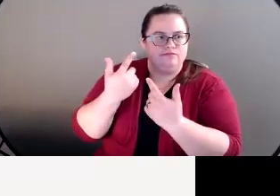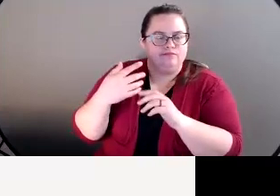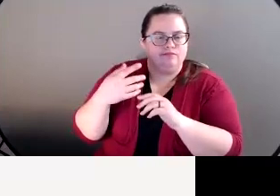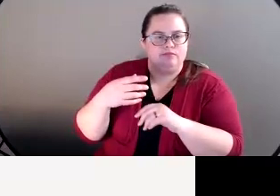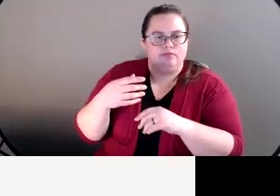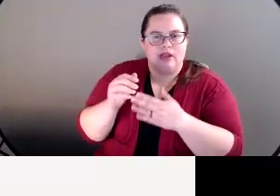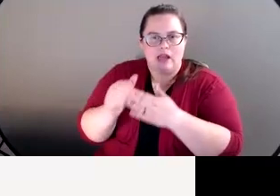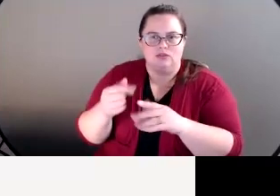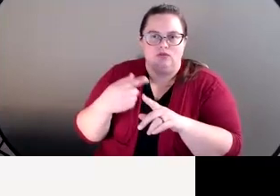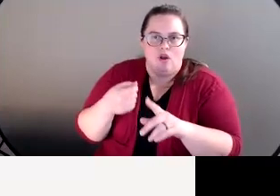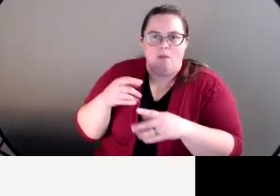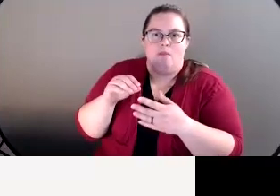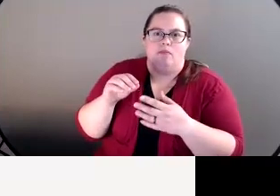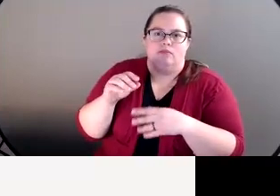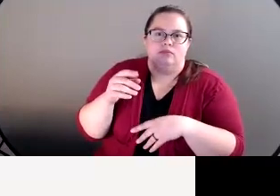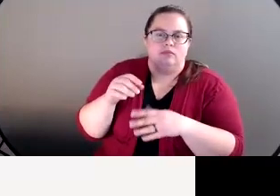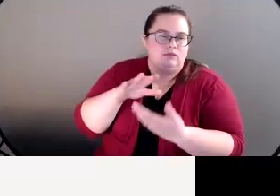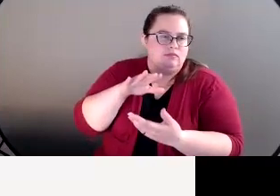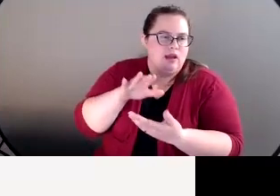going to link